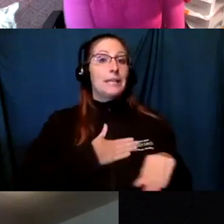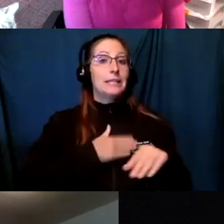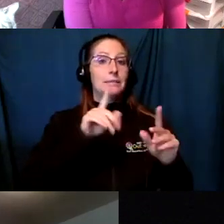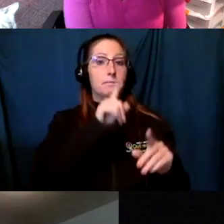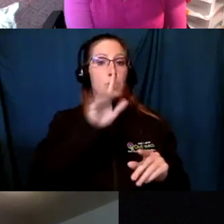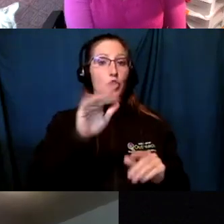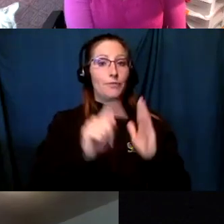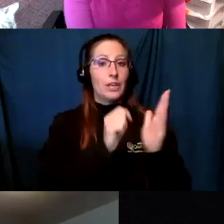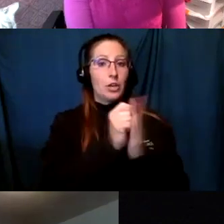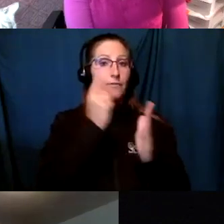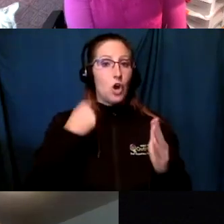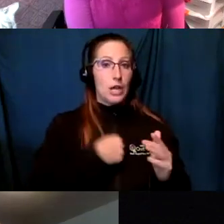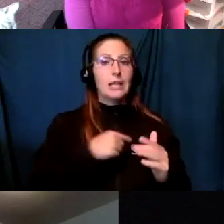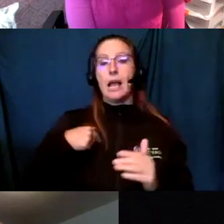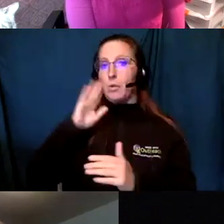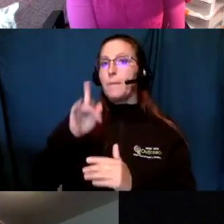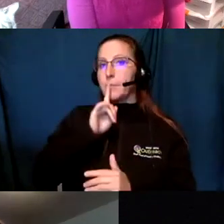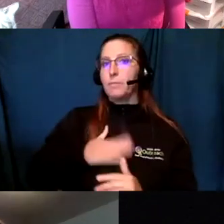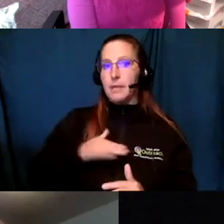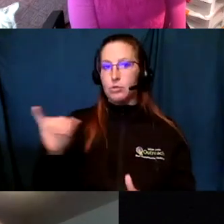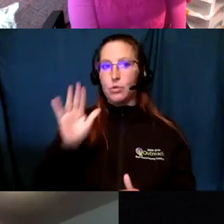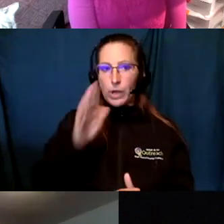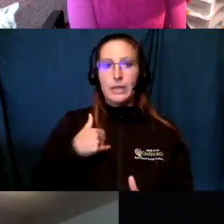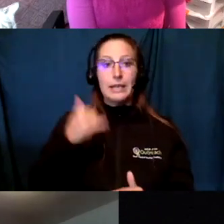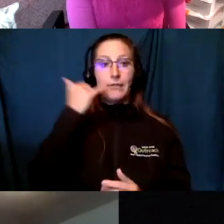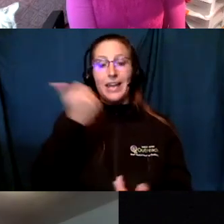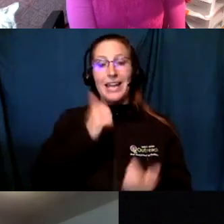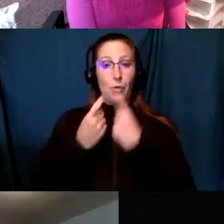and I'm going to mute mine as well. So if you have questions, go ahead and put them in the chat.